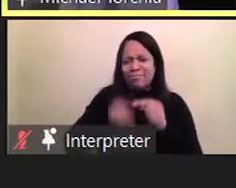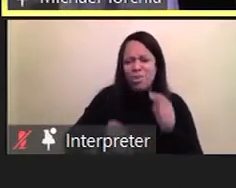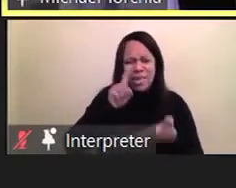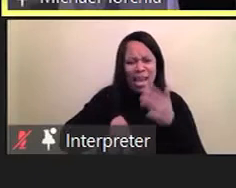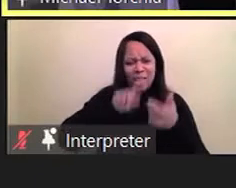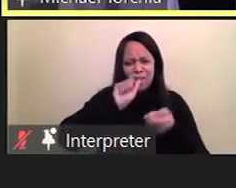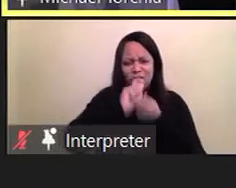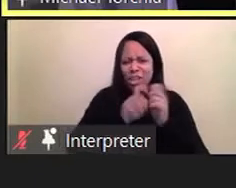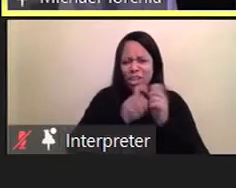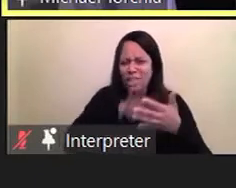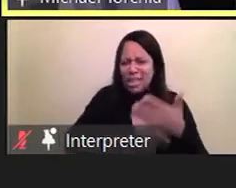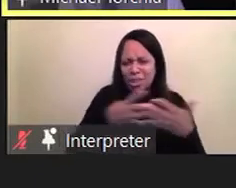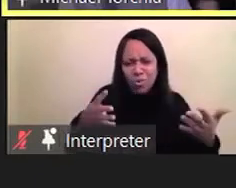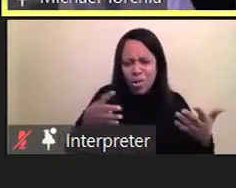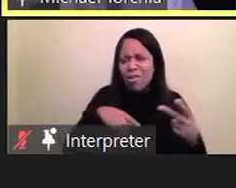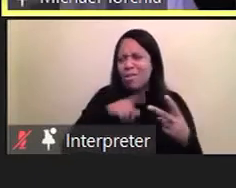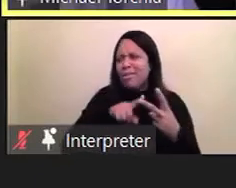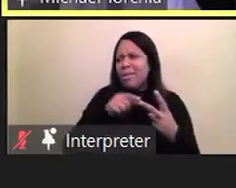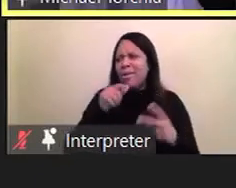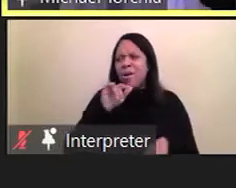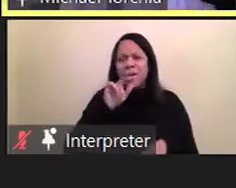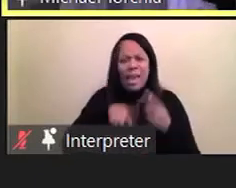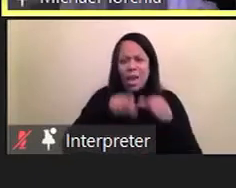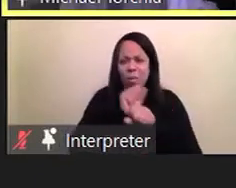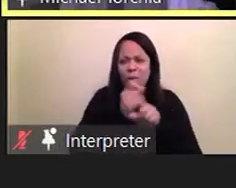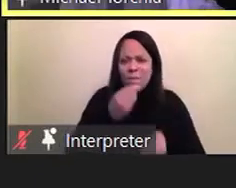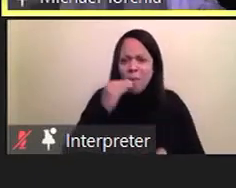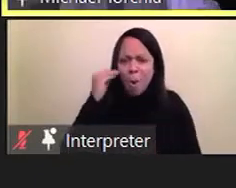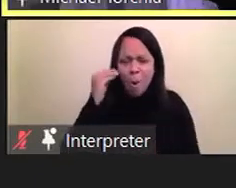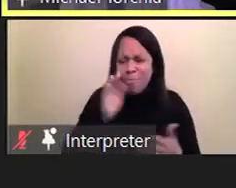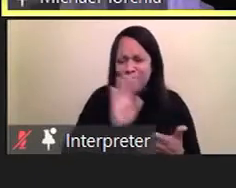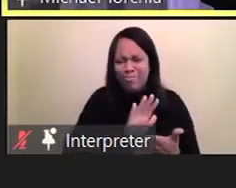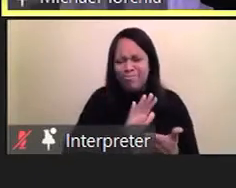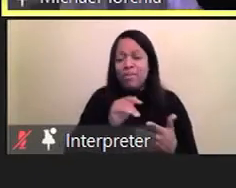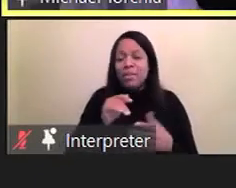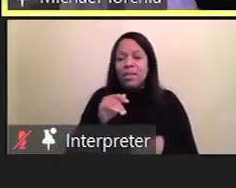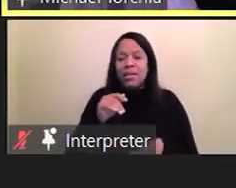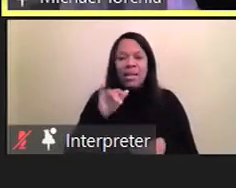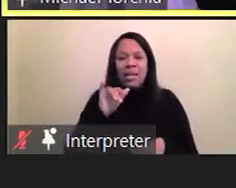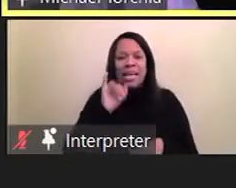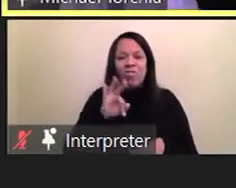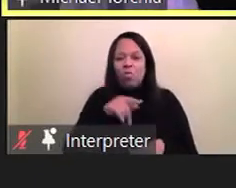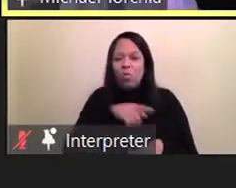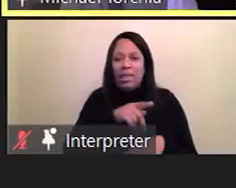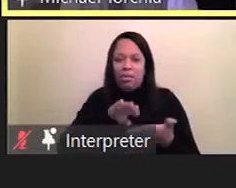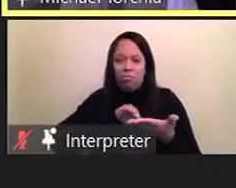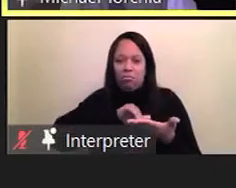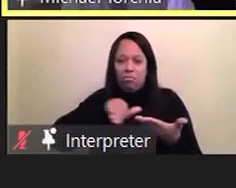Or if we let them not do this particular type of job,